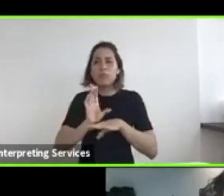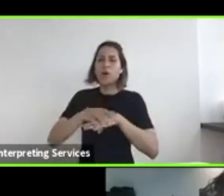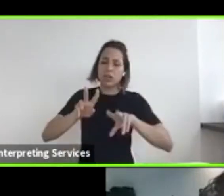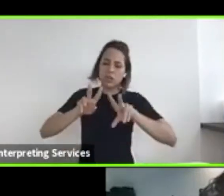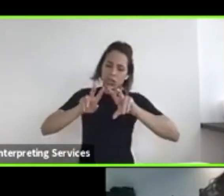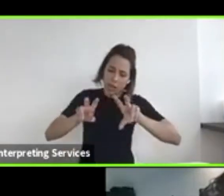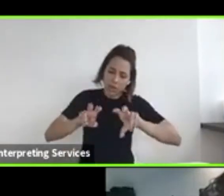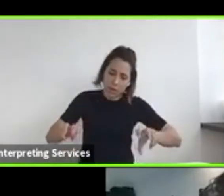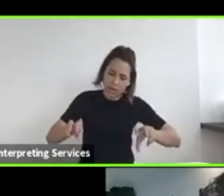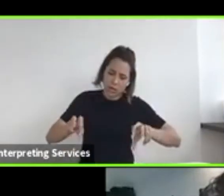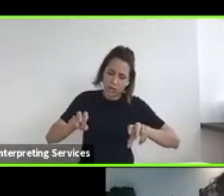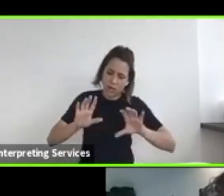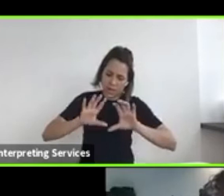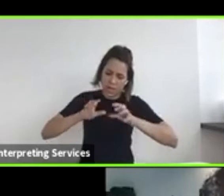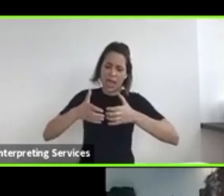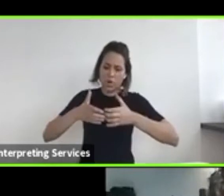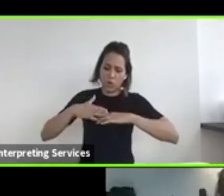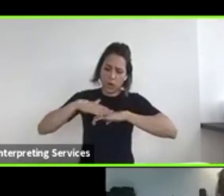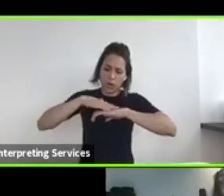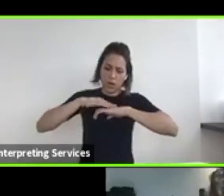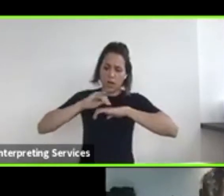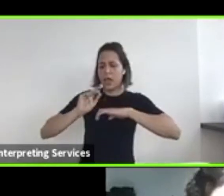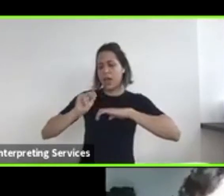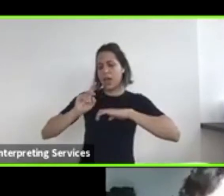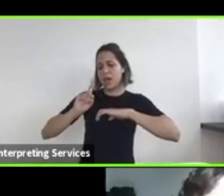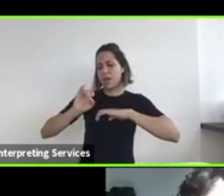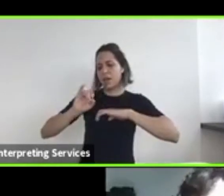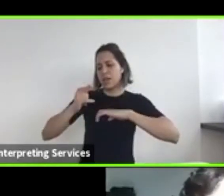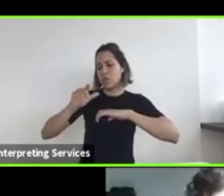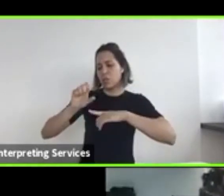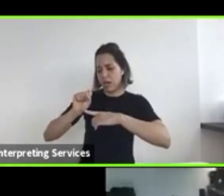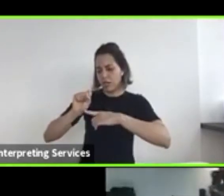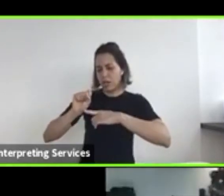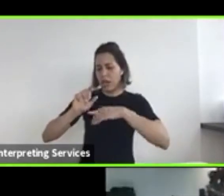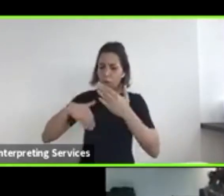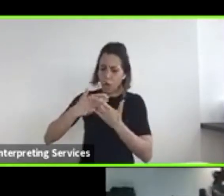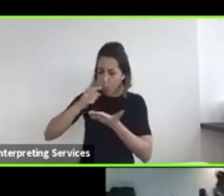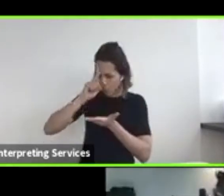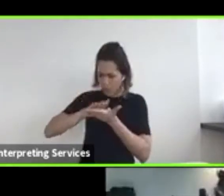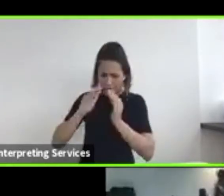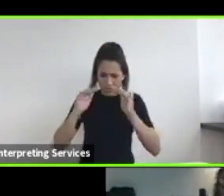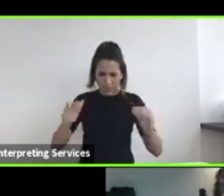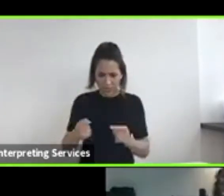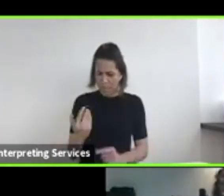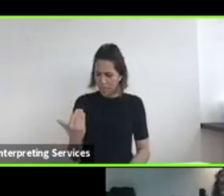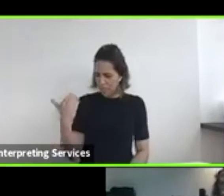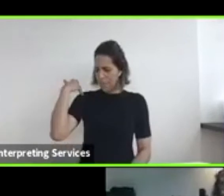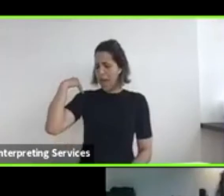GIVEN THE ETYMOLOGY, SOMETHING CONCERNING THE PRIOR, AND HOW CAN WE MOVE, IN